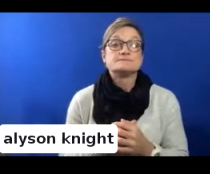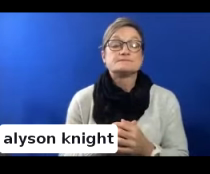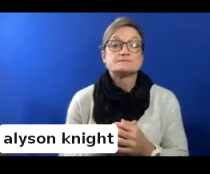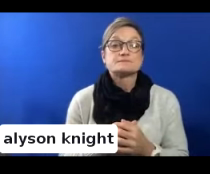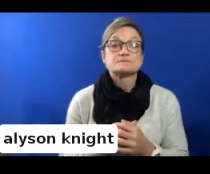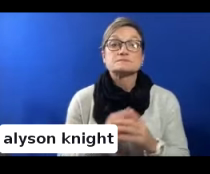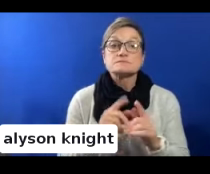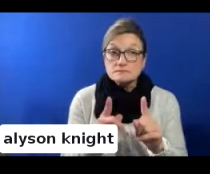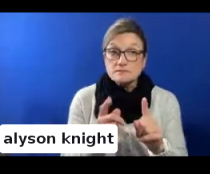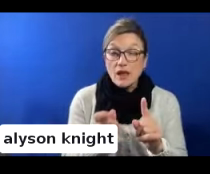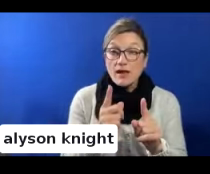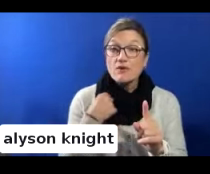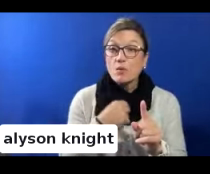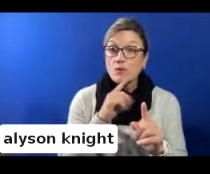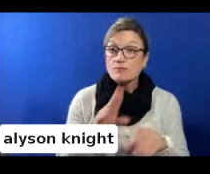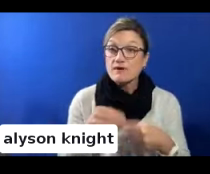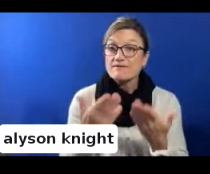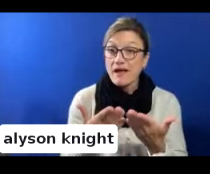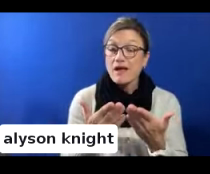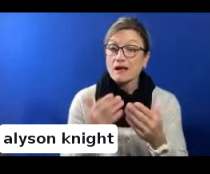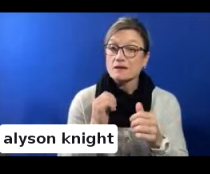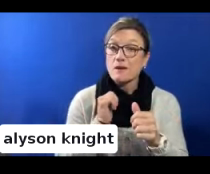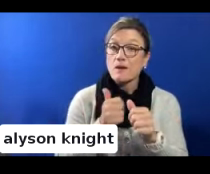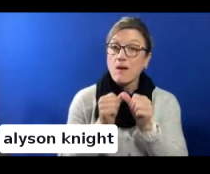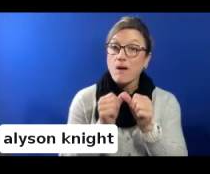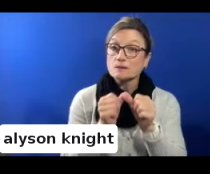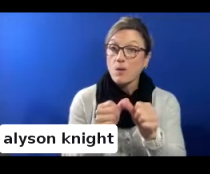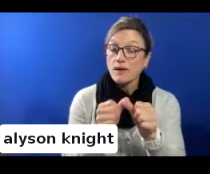However, we will provide ongoing updates to the Foundation as needed.